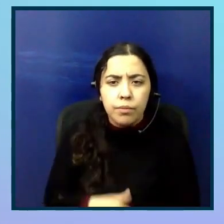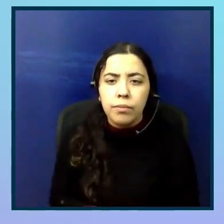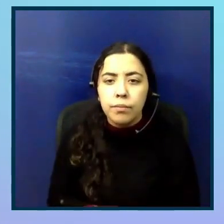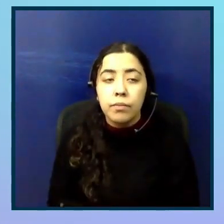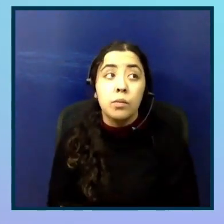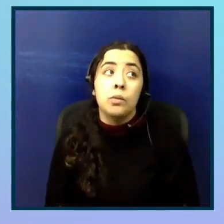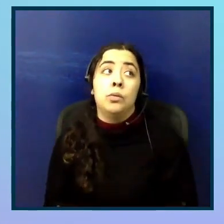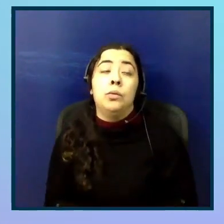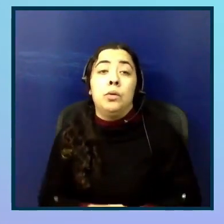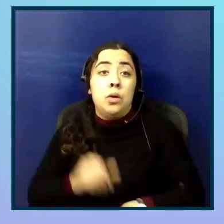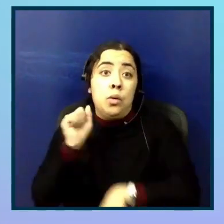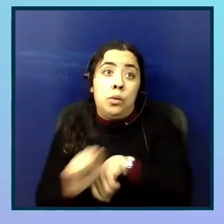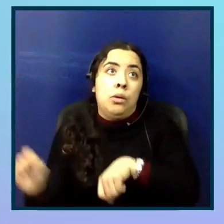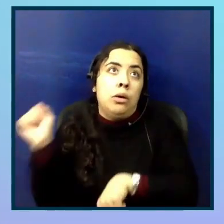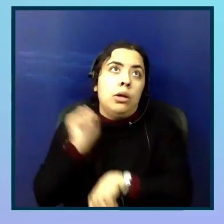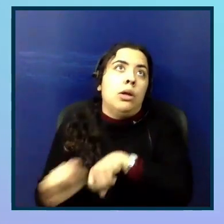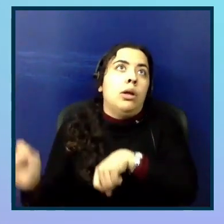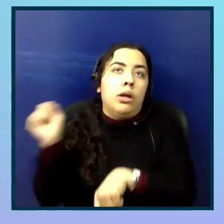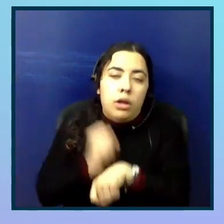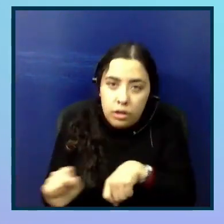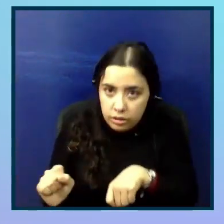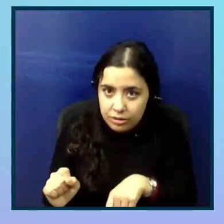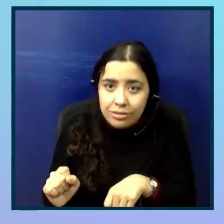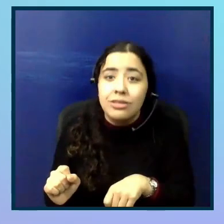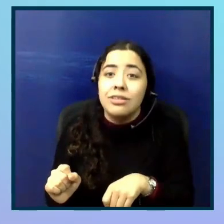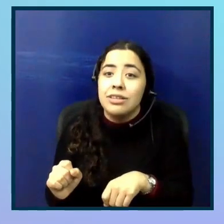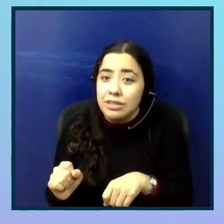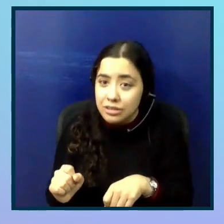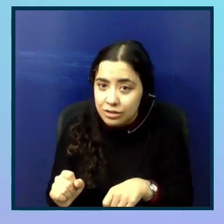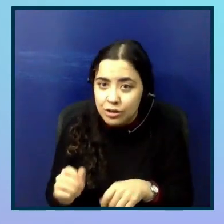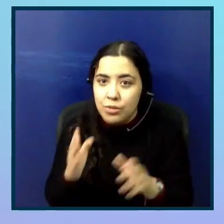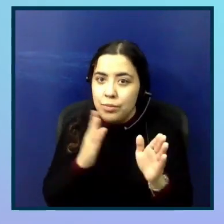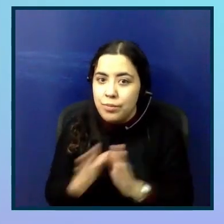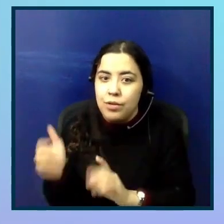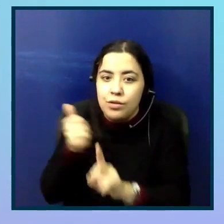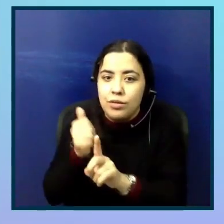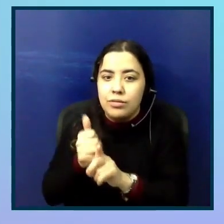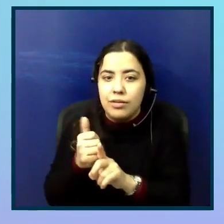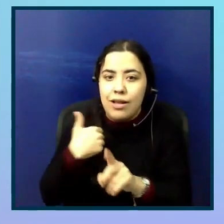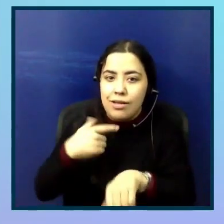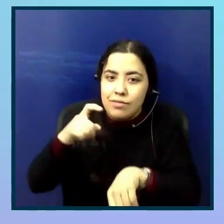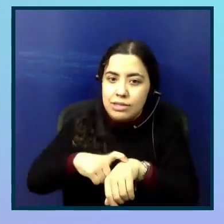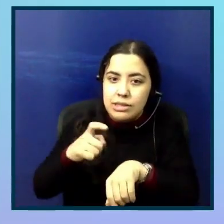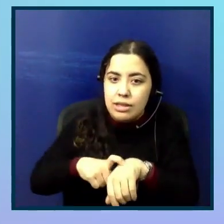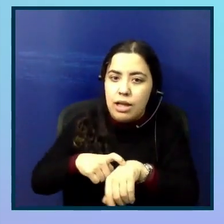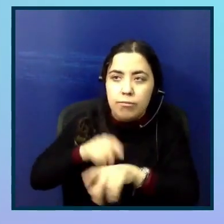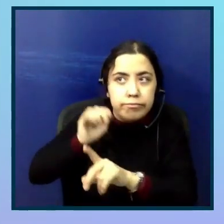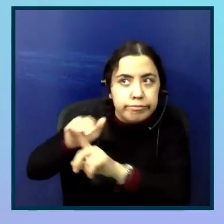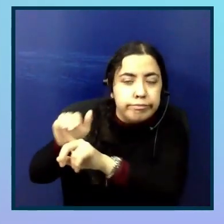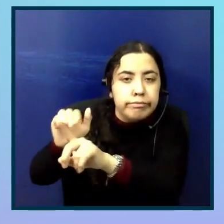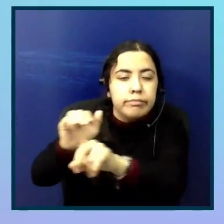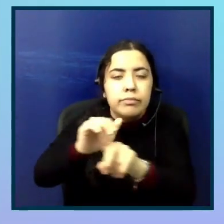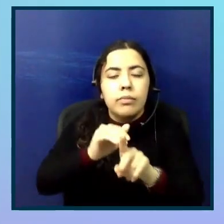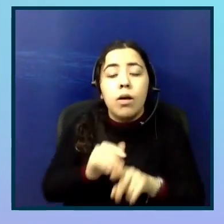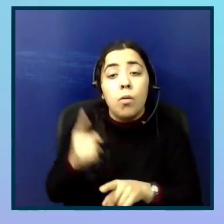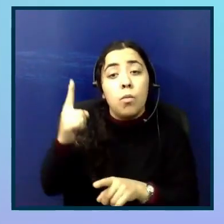so prepared to take a lot of time going through JIRA. The one advantage we had was our customer experience agents